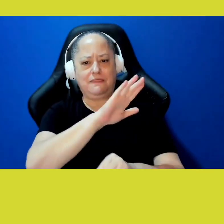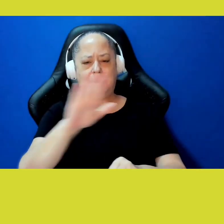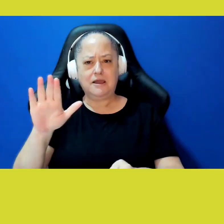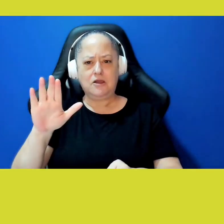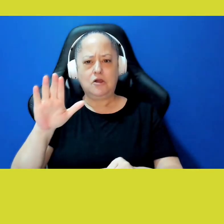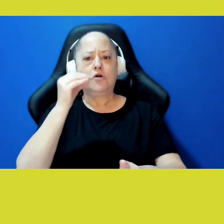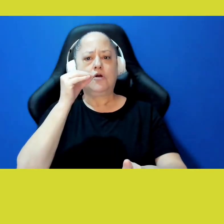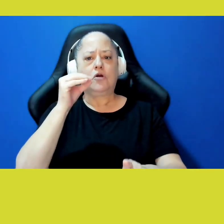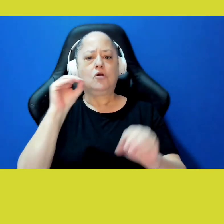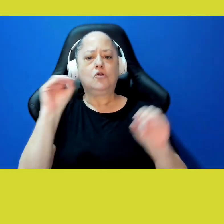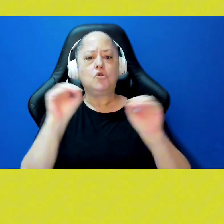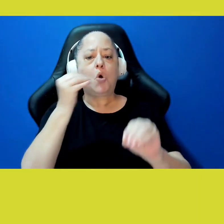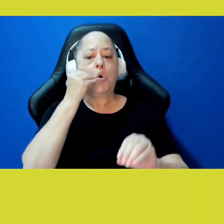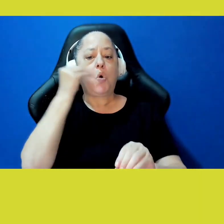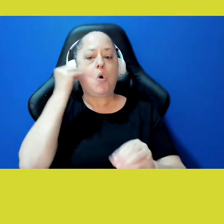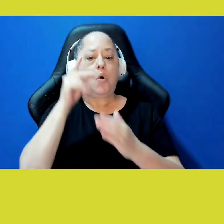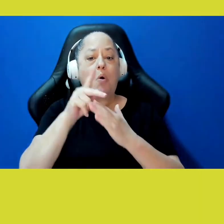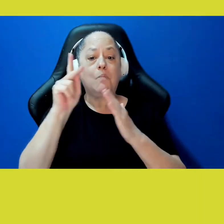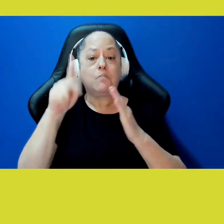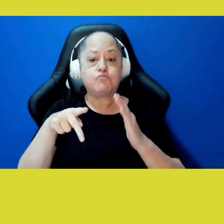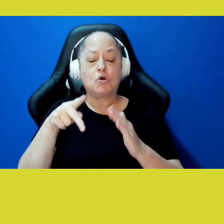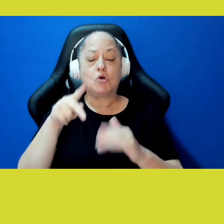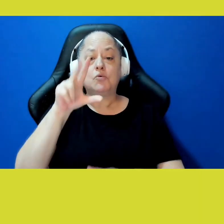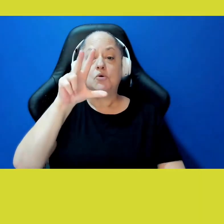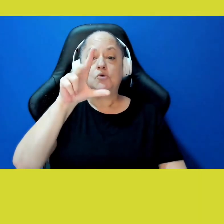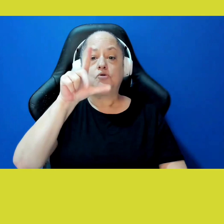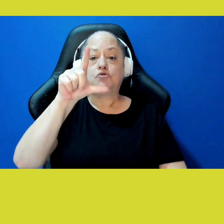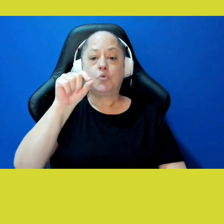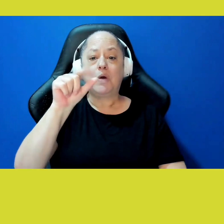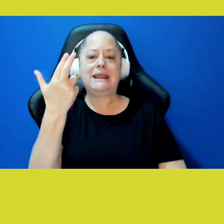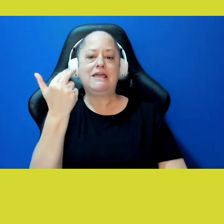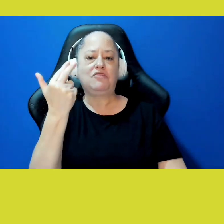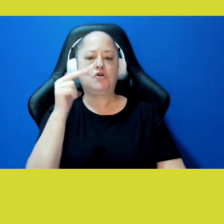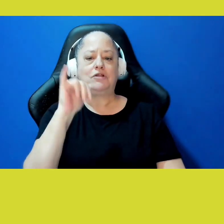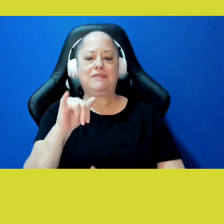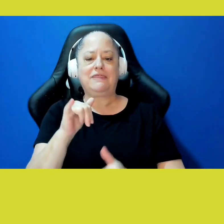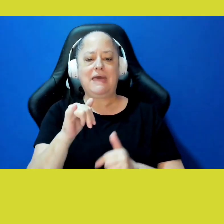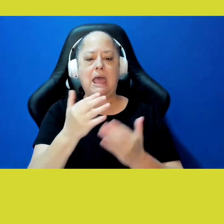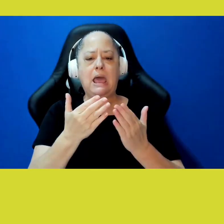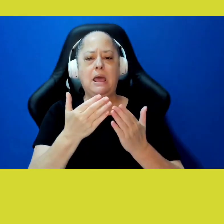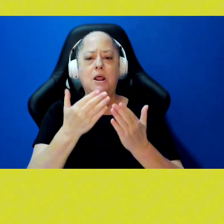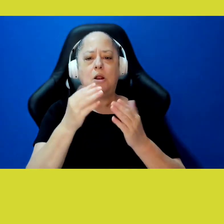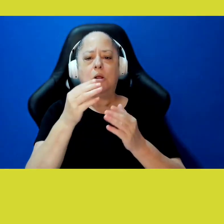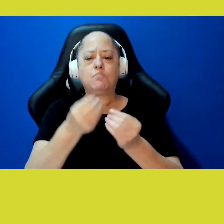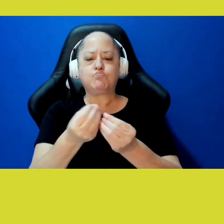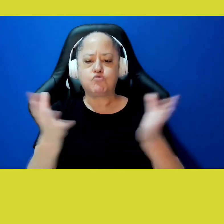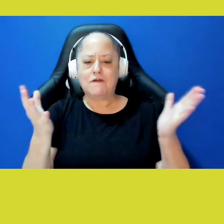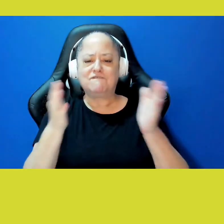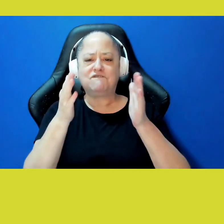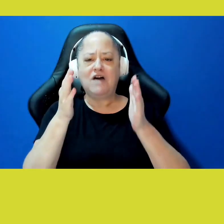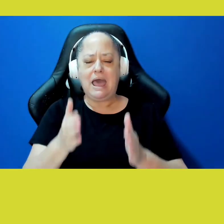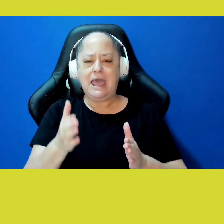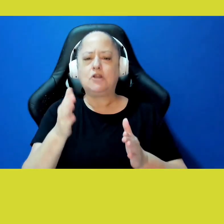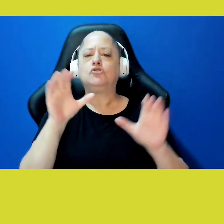programs in 2013. Even though providers around the country had been doing Housing First for a long time, HUD